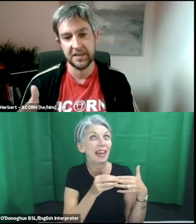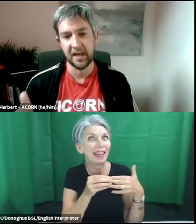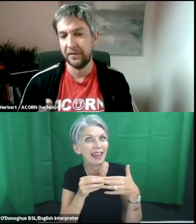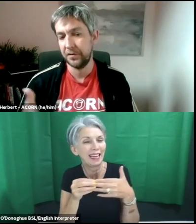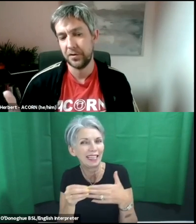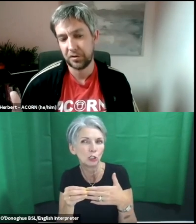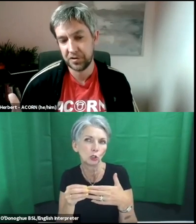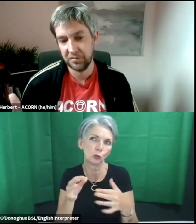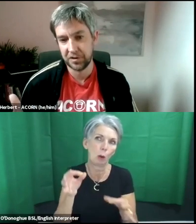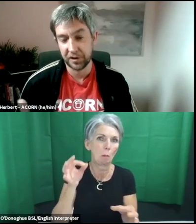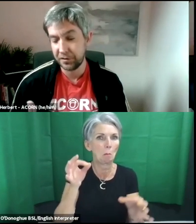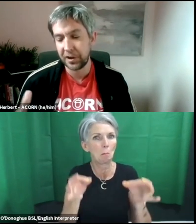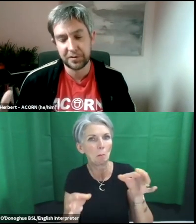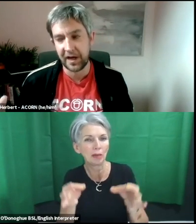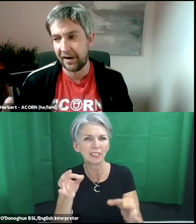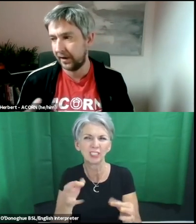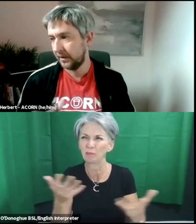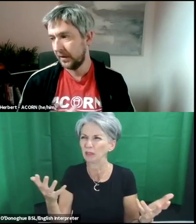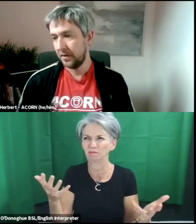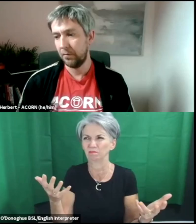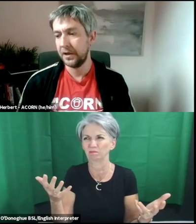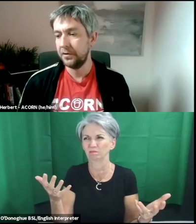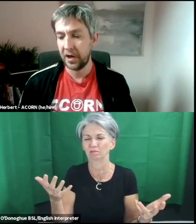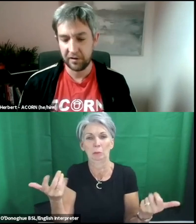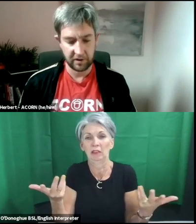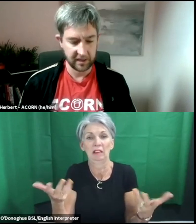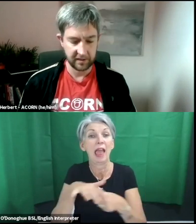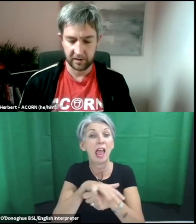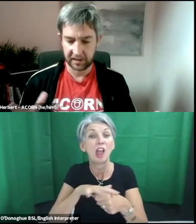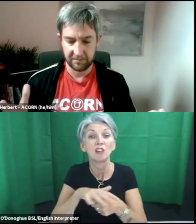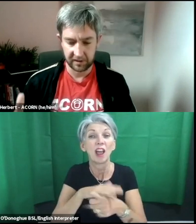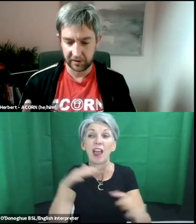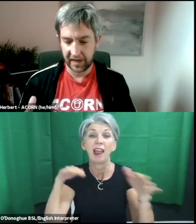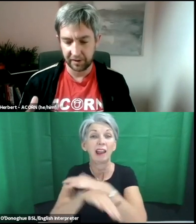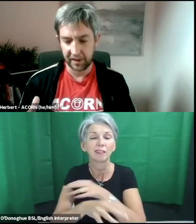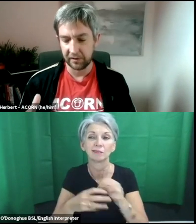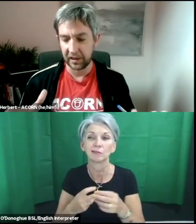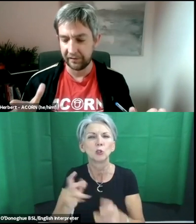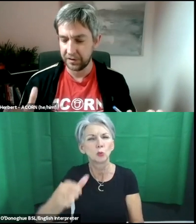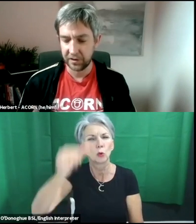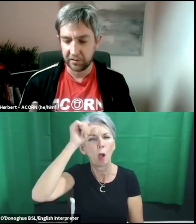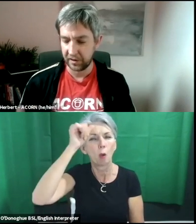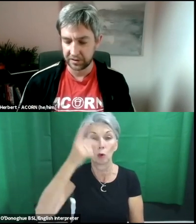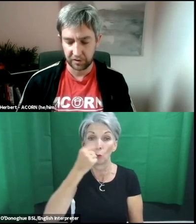if you just knock on someone's door- you could go into an area where, you know- or the area where you live and